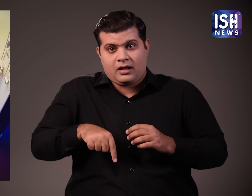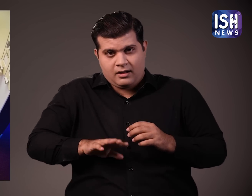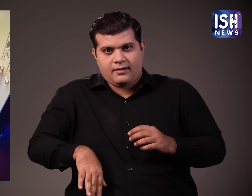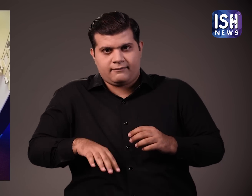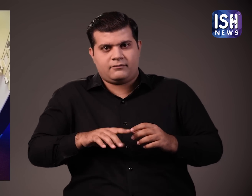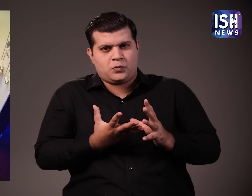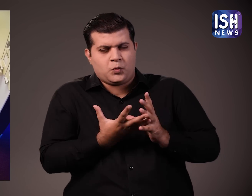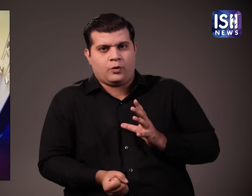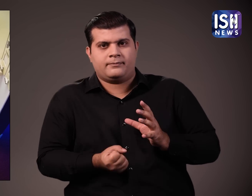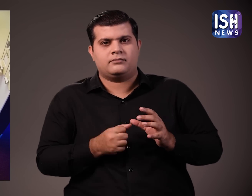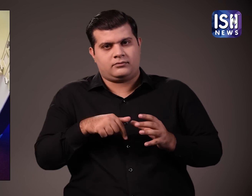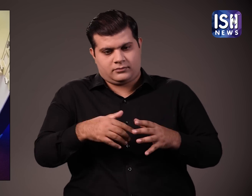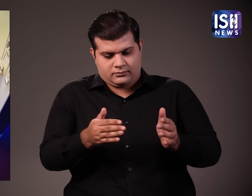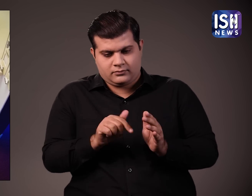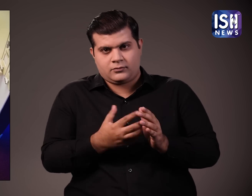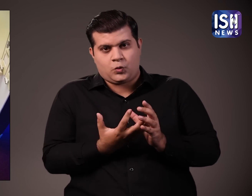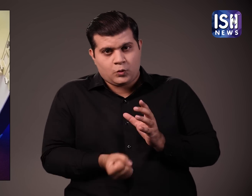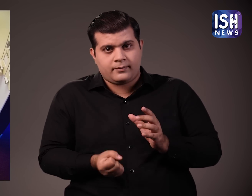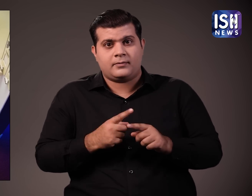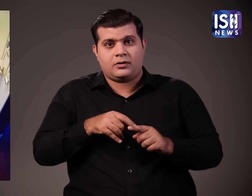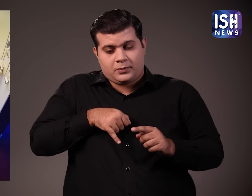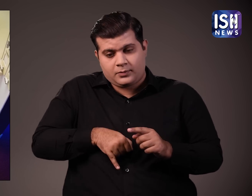It has strong suction capabilities.